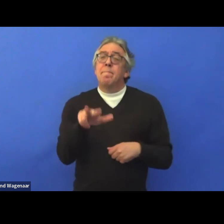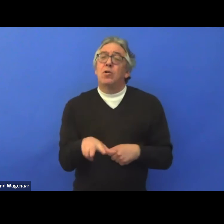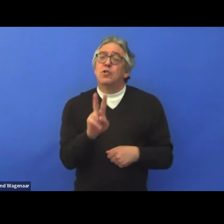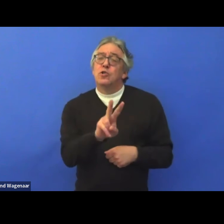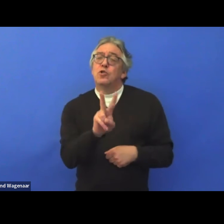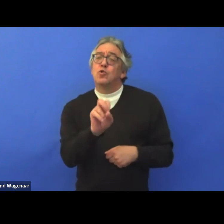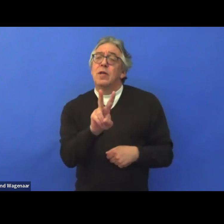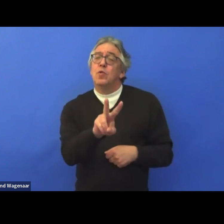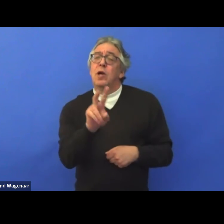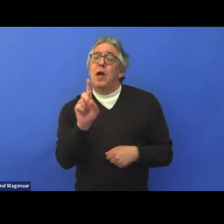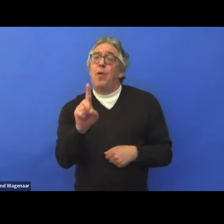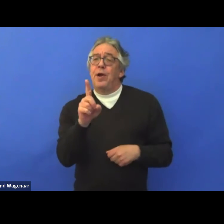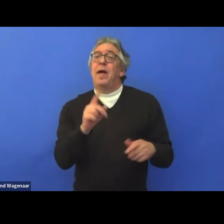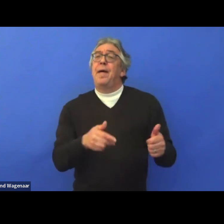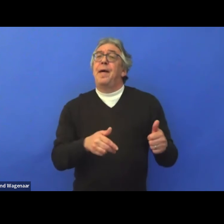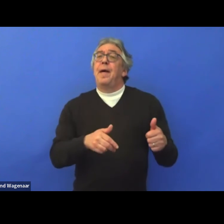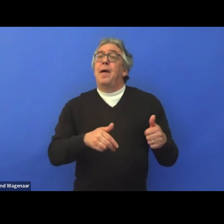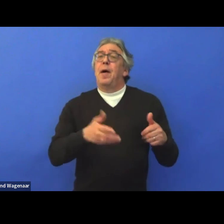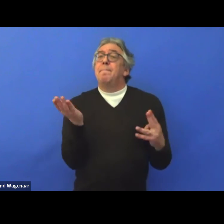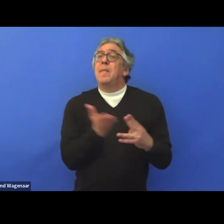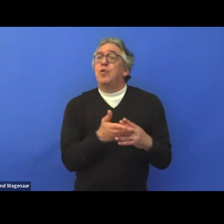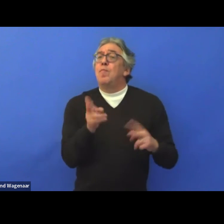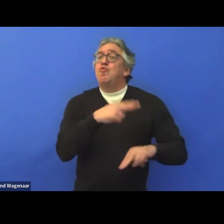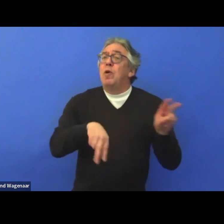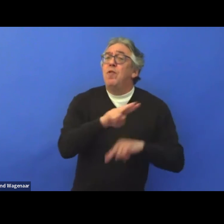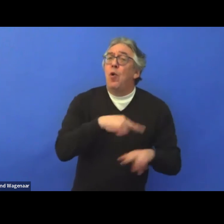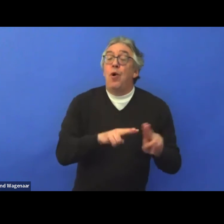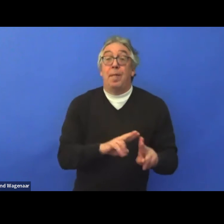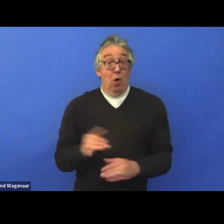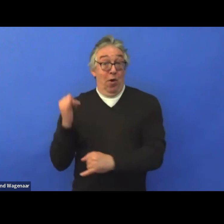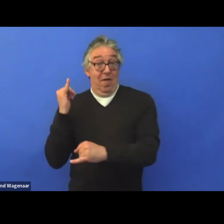And final independent evaluation is being finalized at the moment.